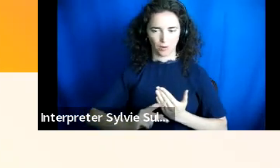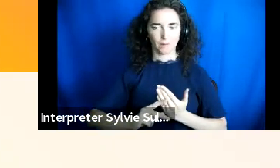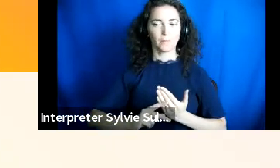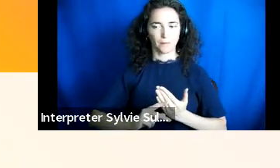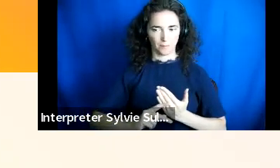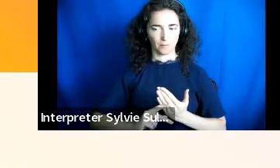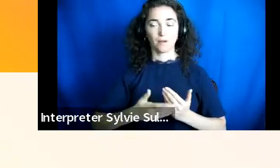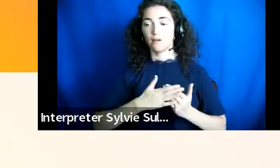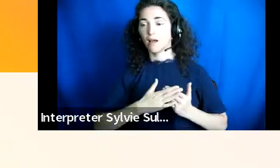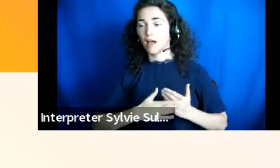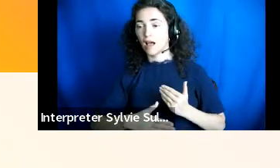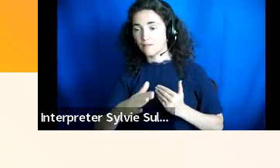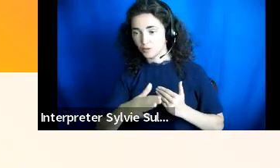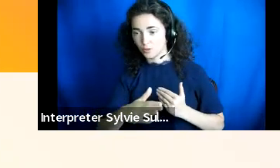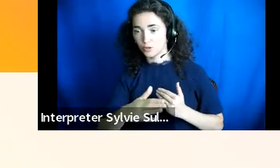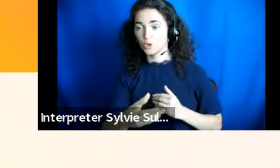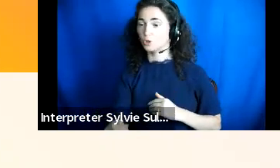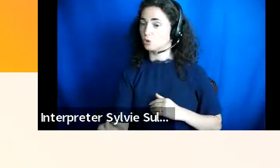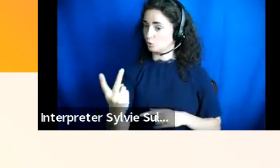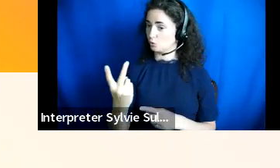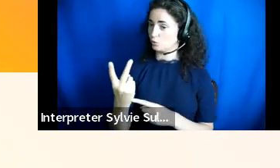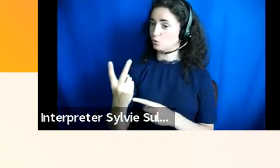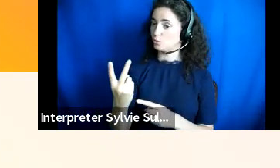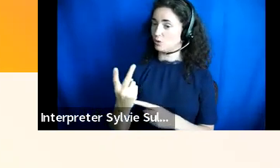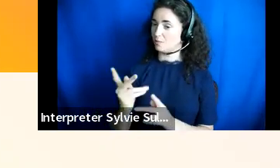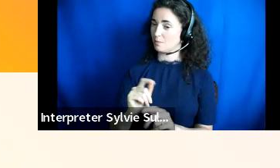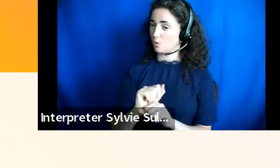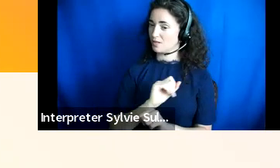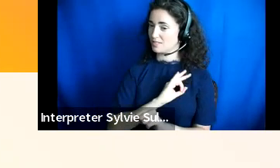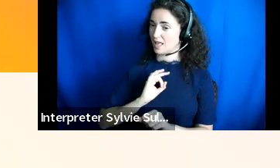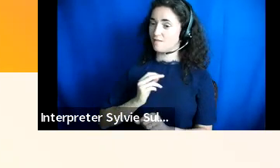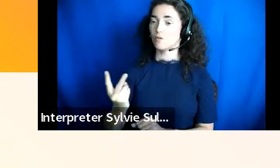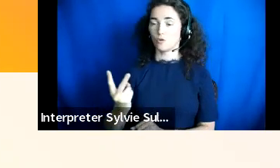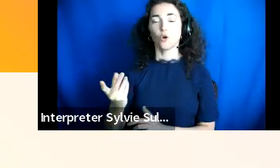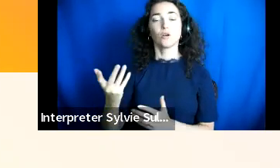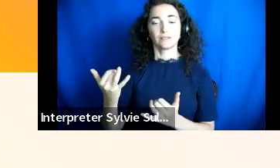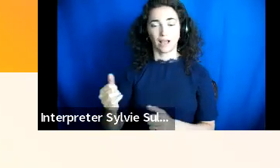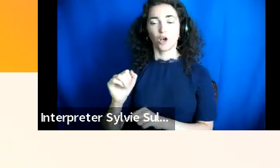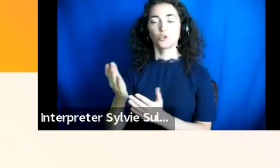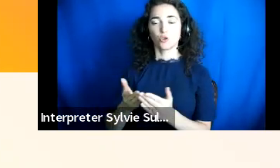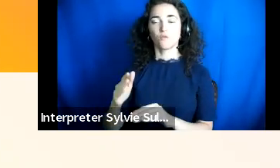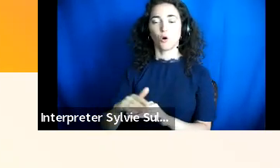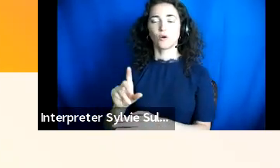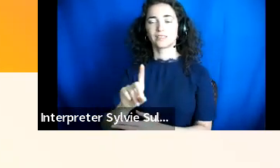And then, beyond that, 2 of the individuals have gone on and currently served on their Developmental Disabilities Council.